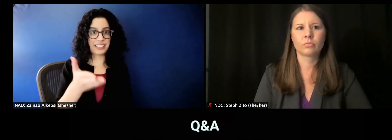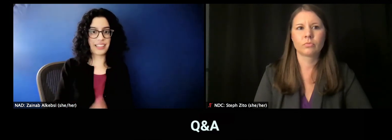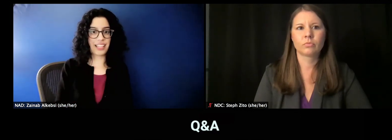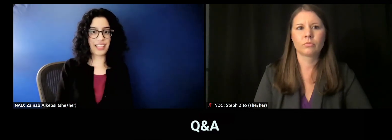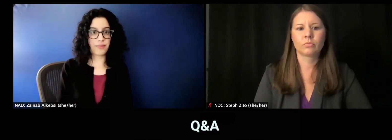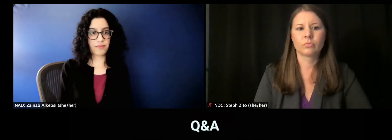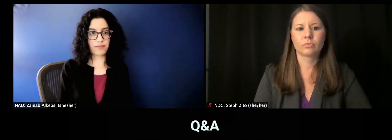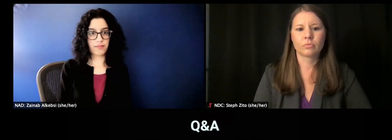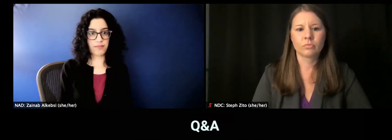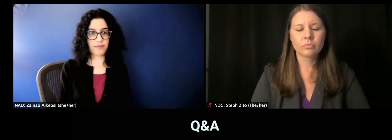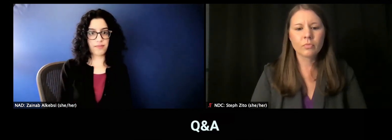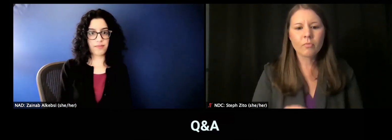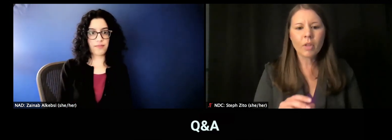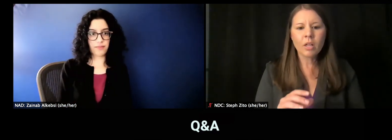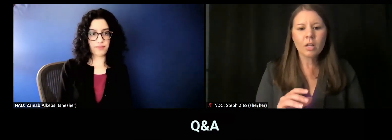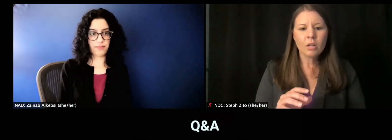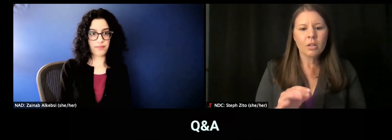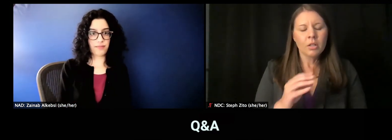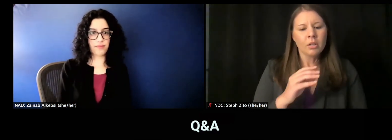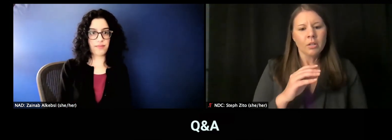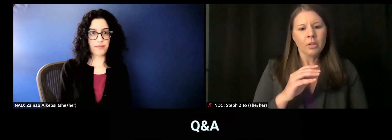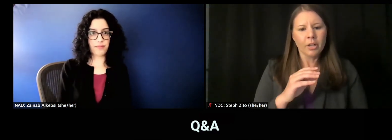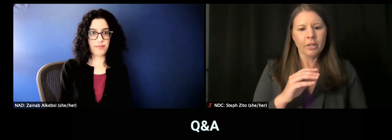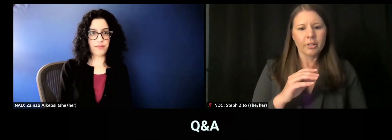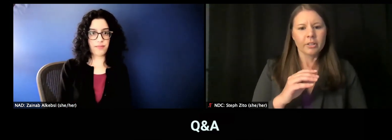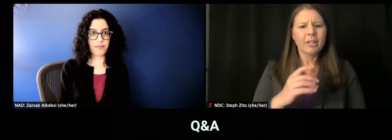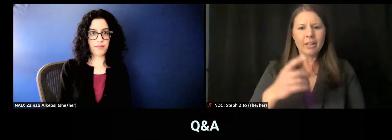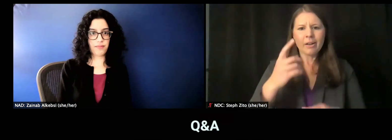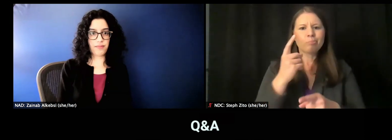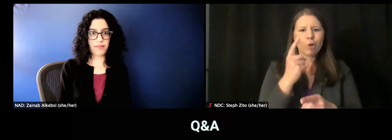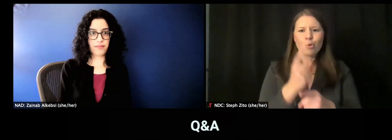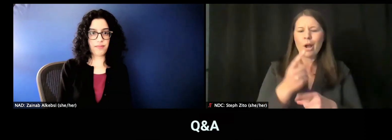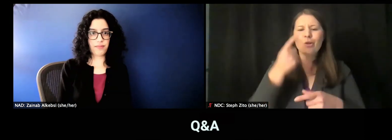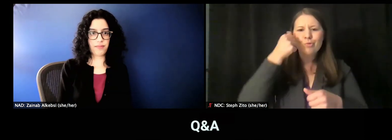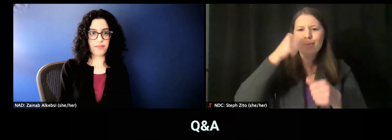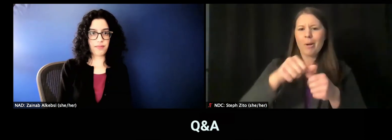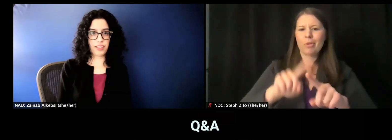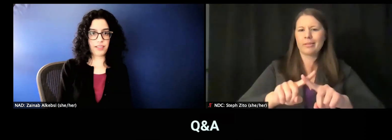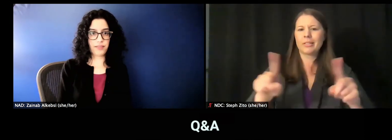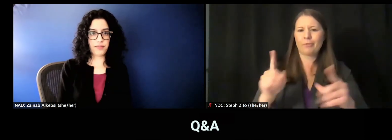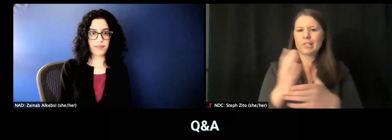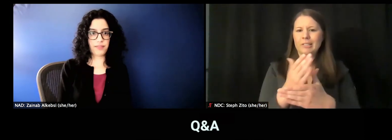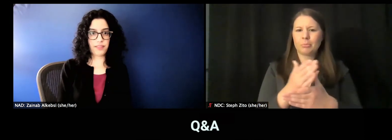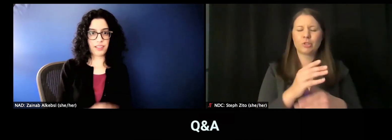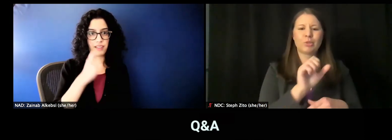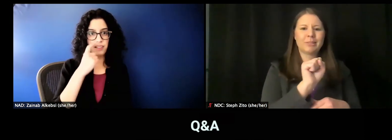I think it is important to remember